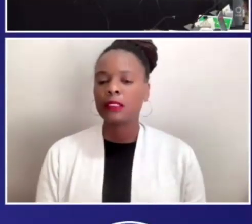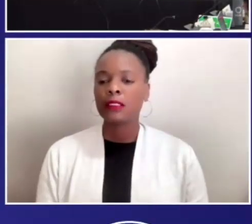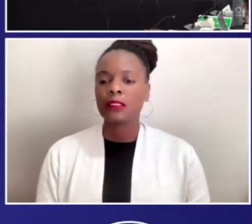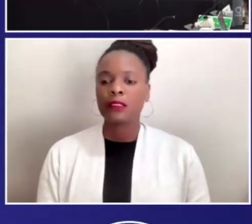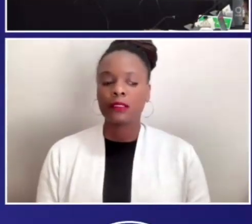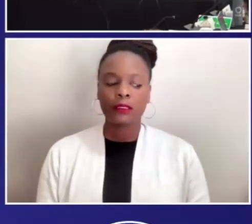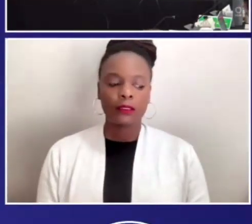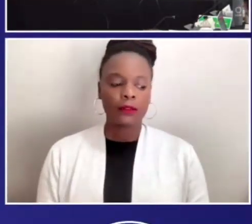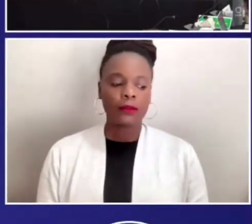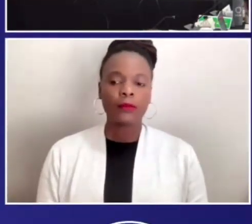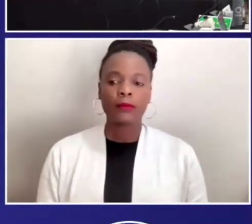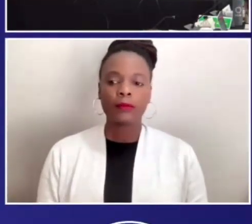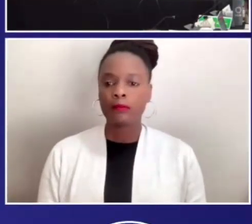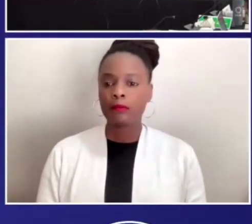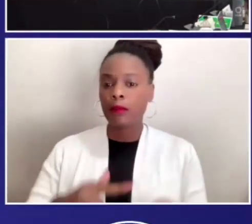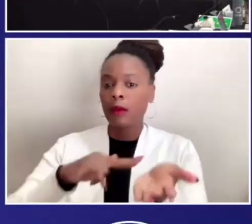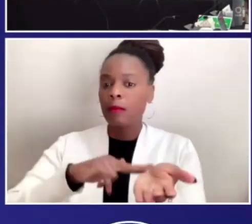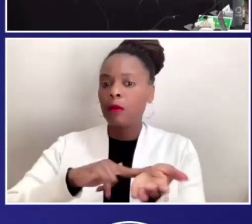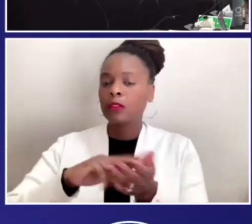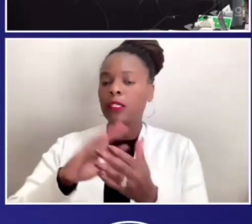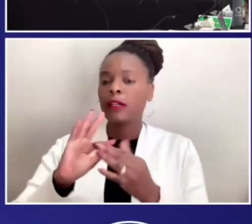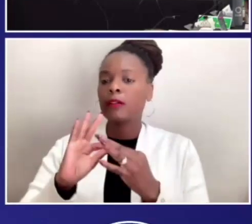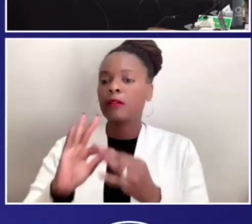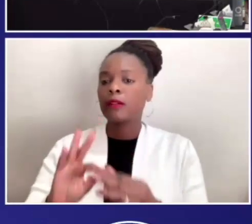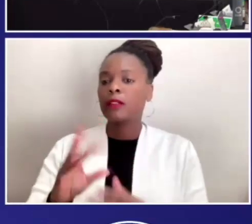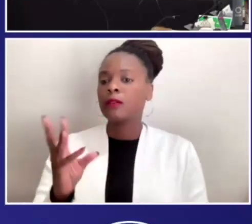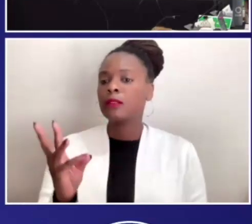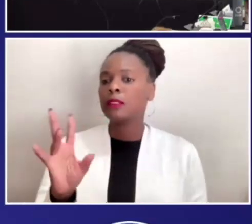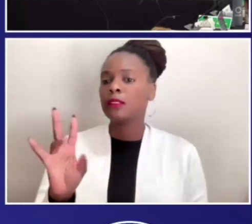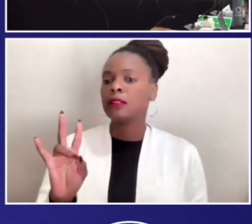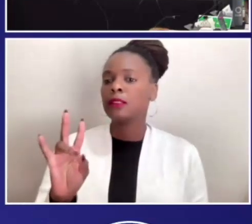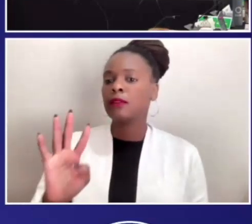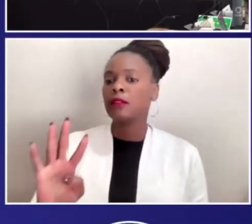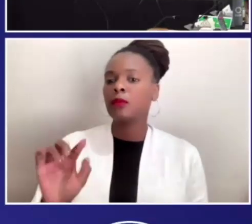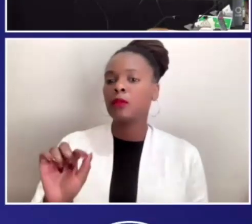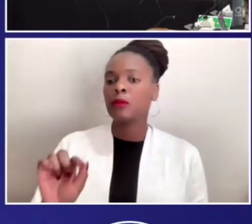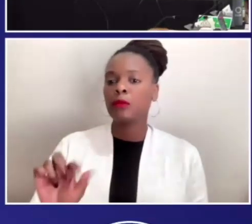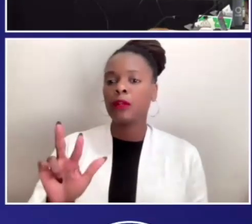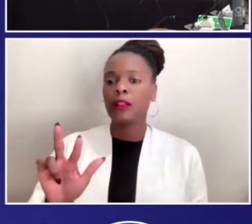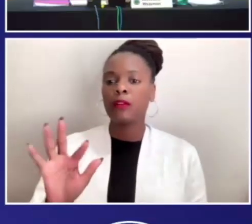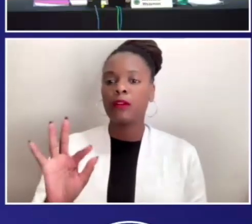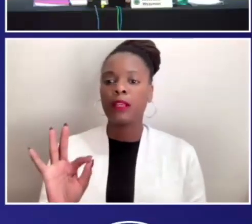So that's a pulse check on 674.39, loan rehabilitation.